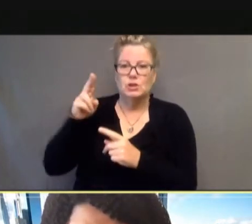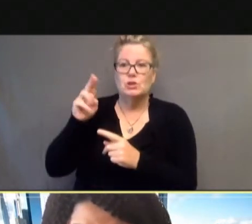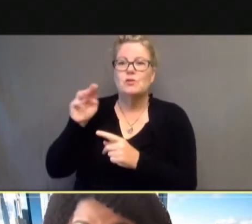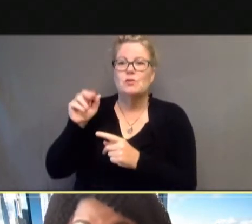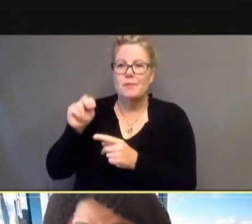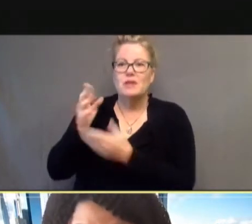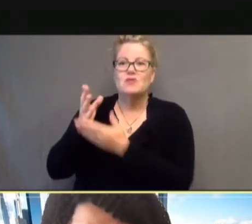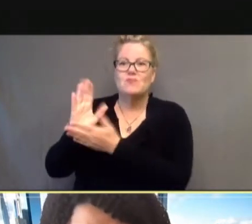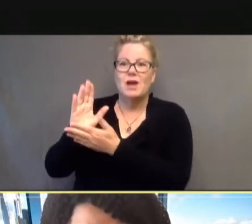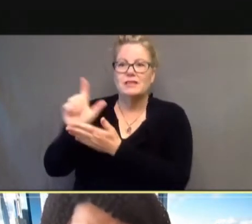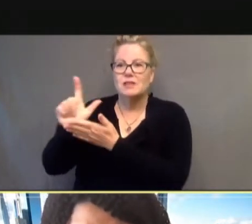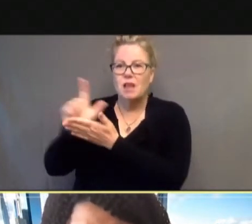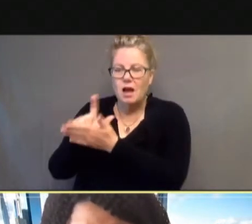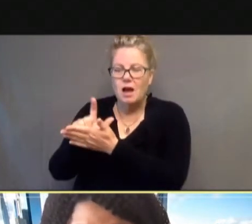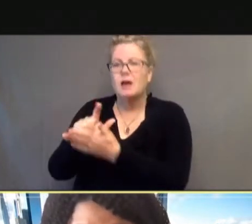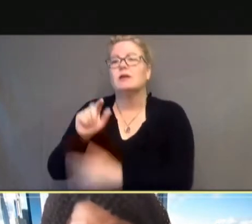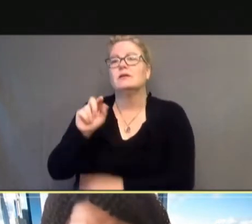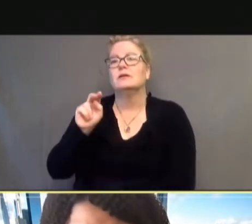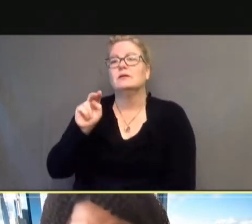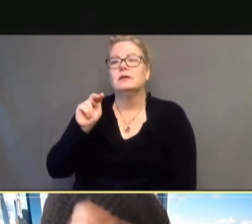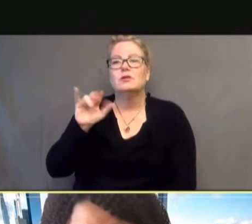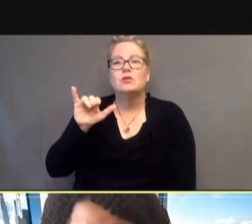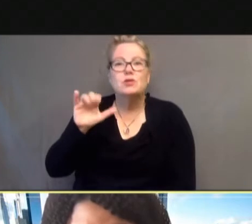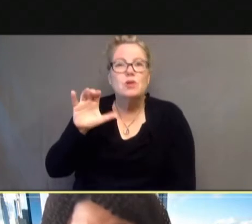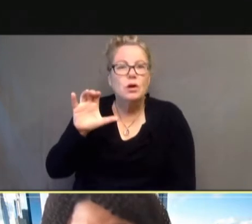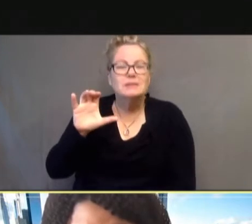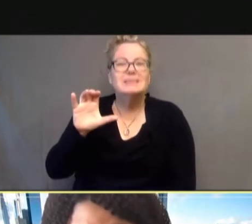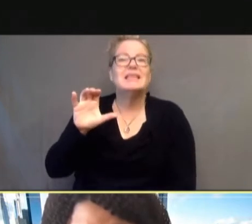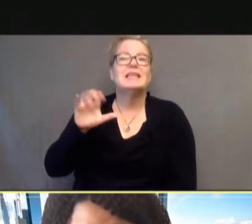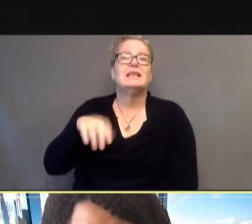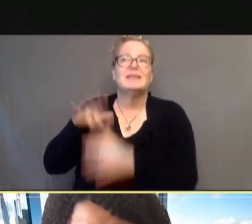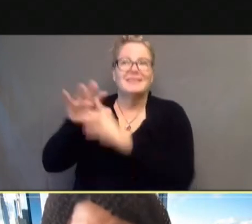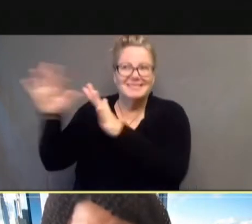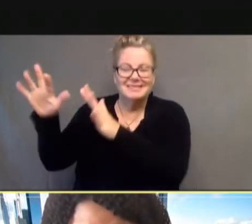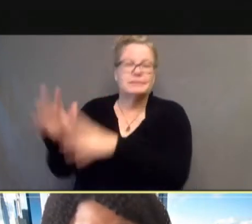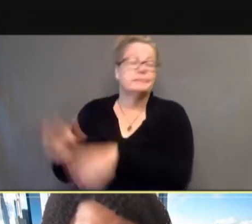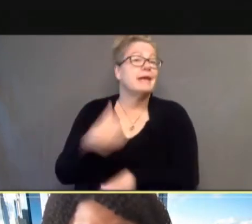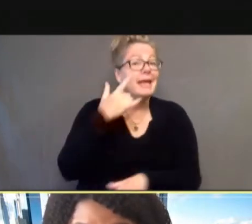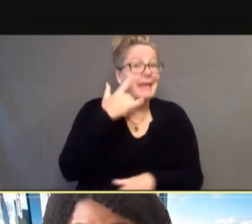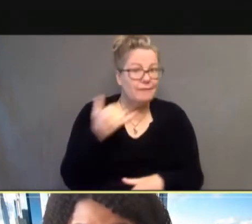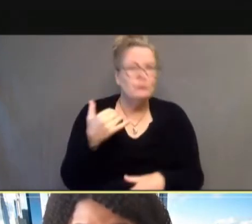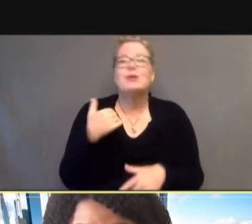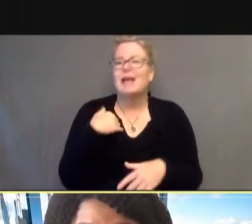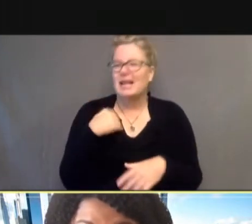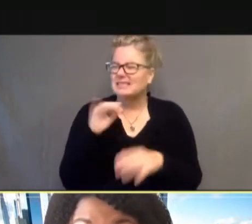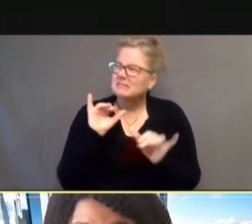Rights Law, New York City Human Rights Law. California has similar laws and so do many